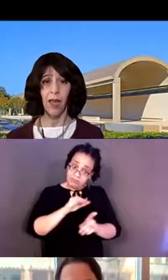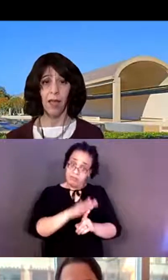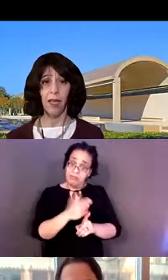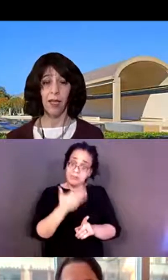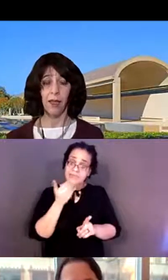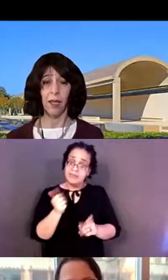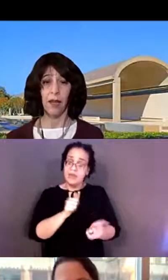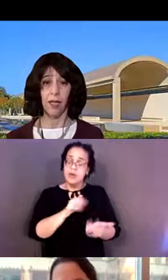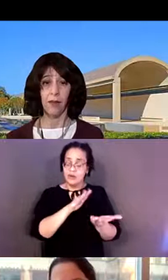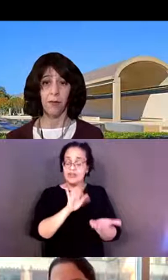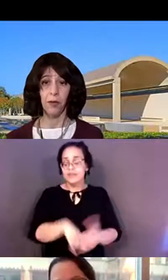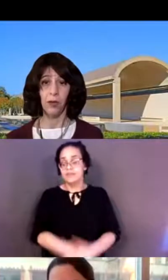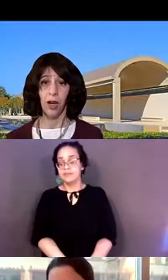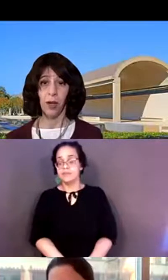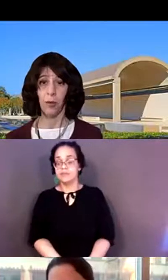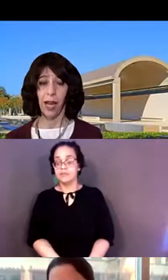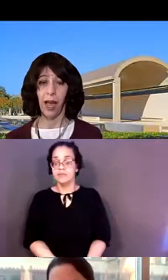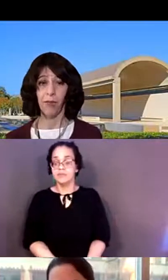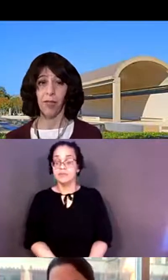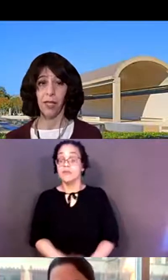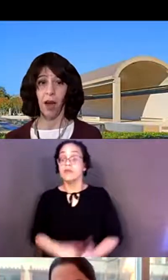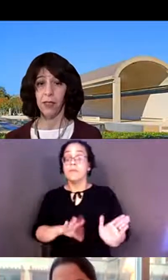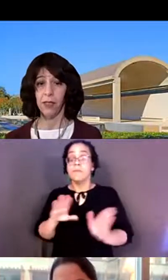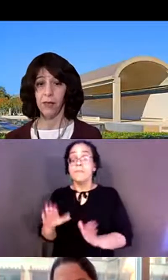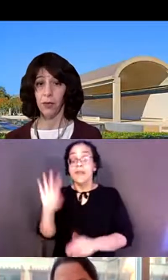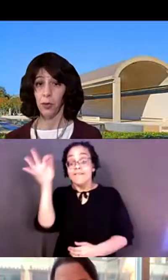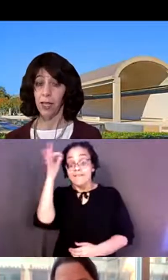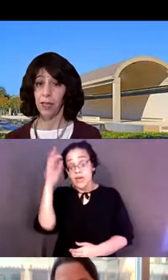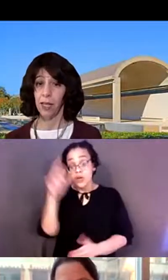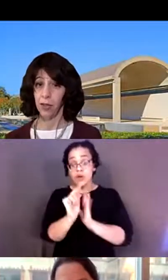And then in federal law we have the